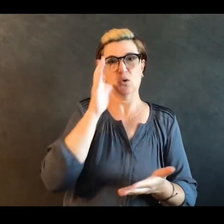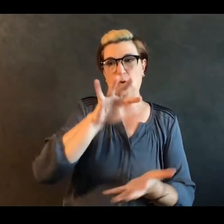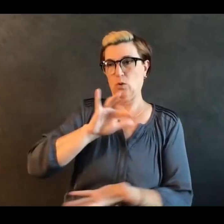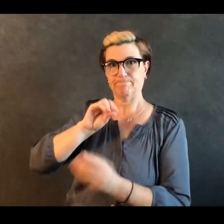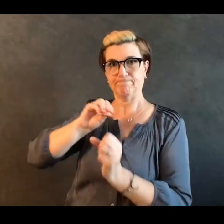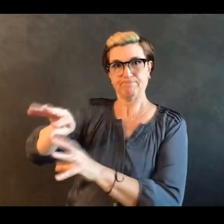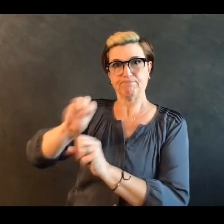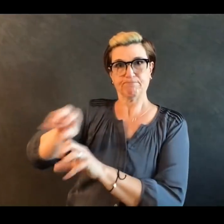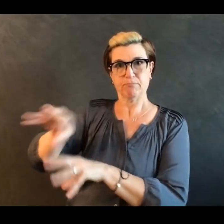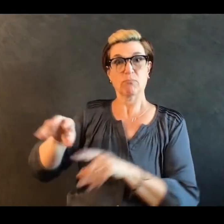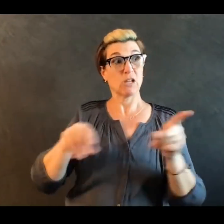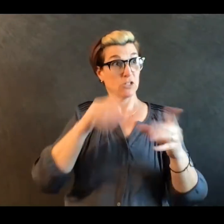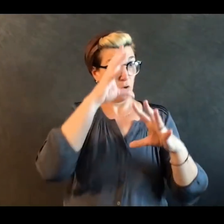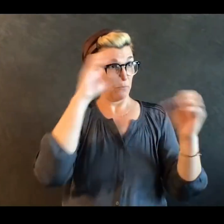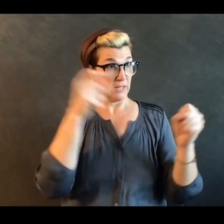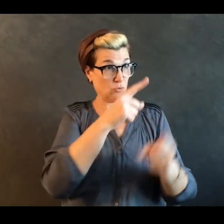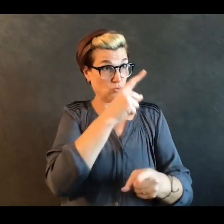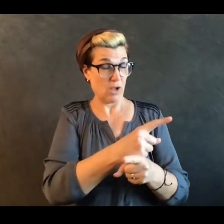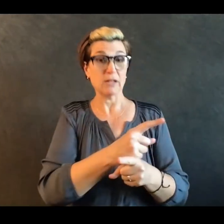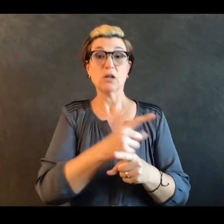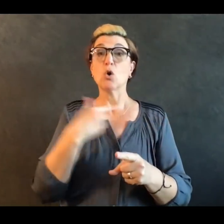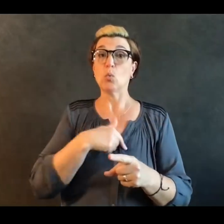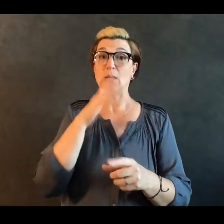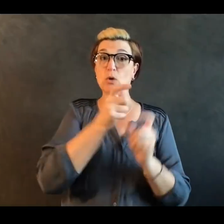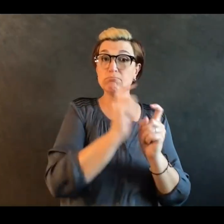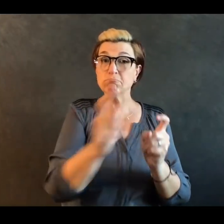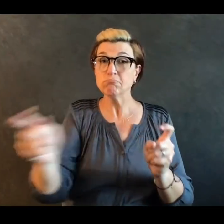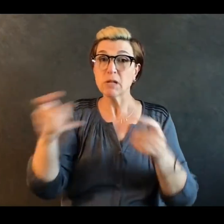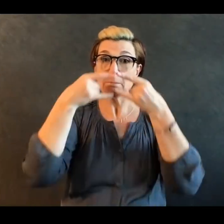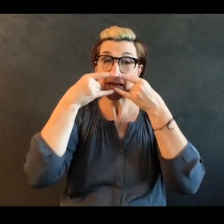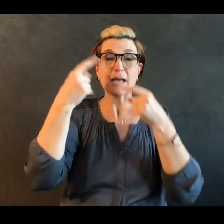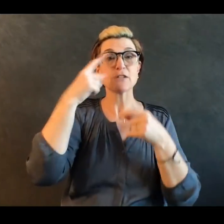work in food supply all of those first responders have access to masks and